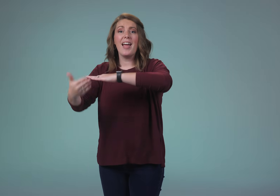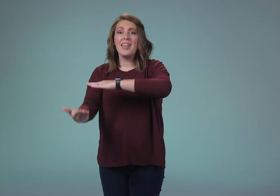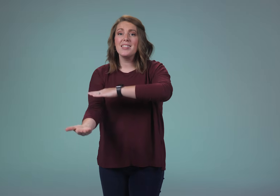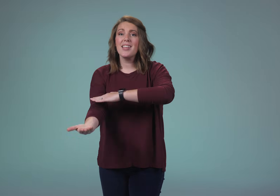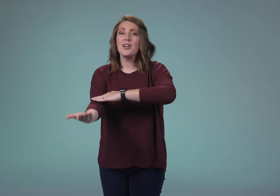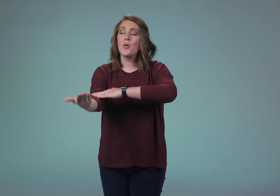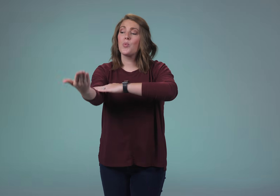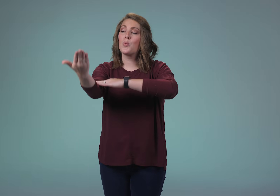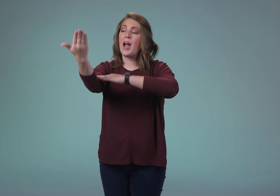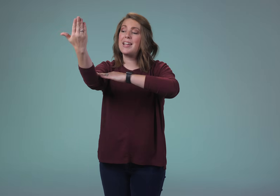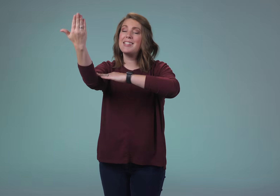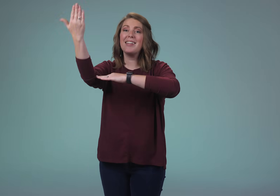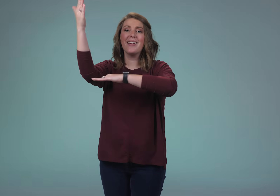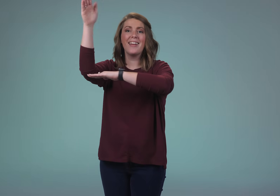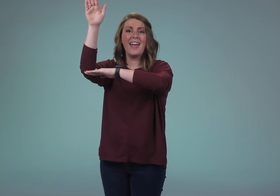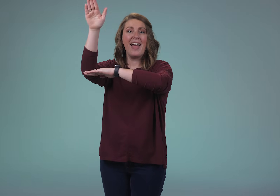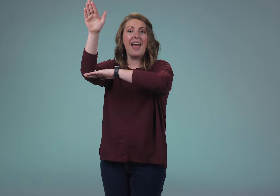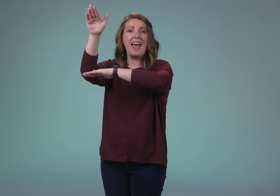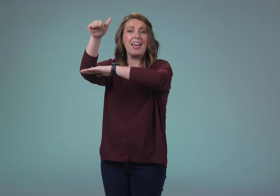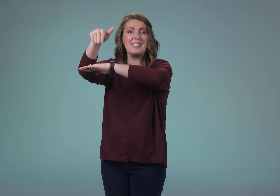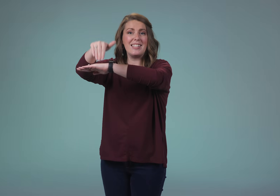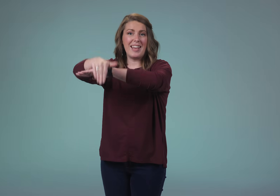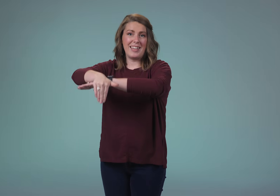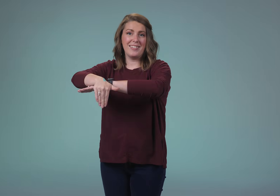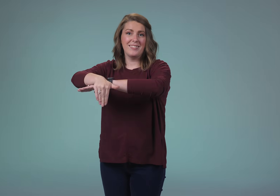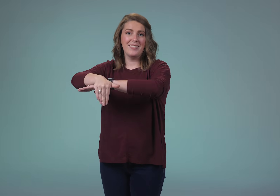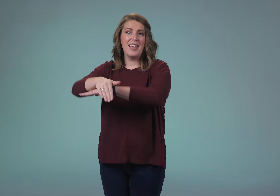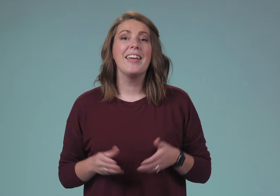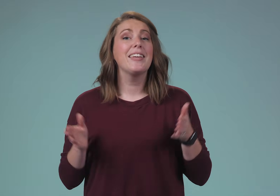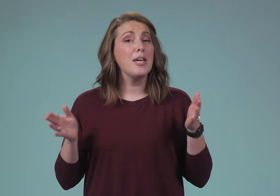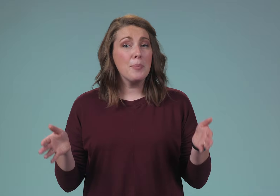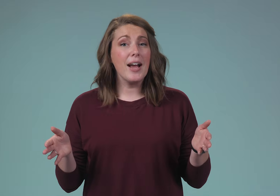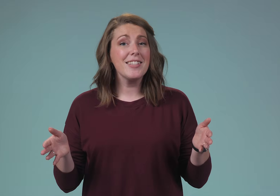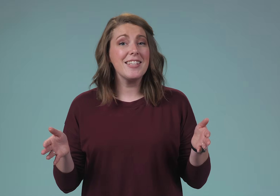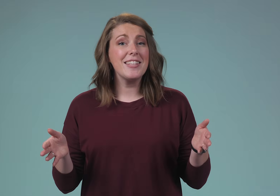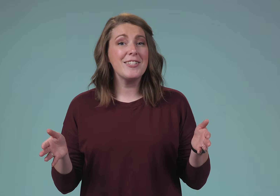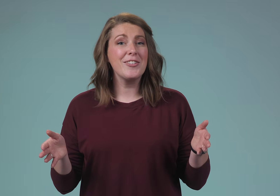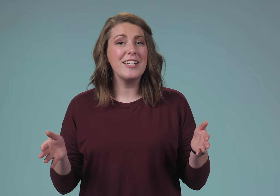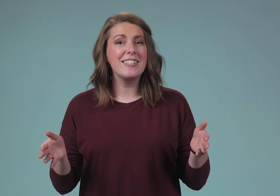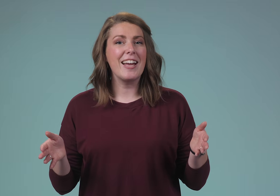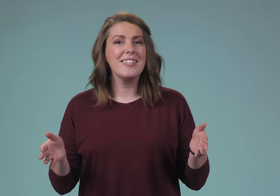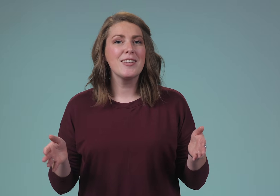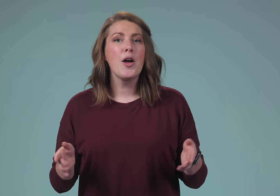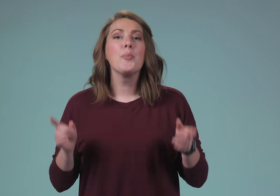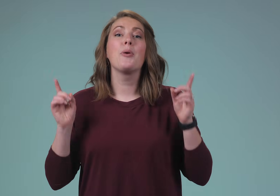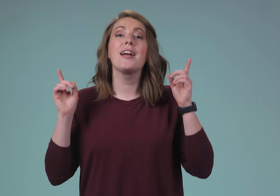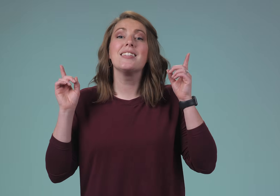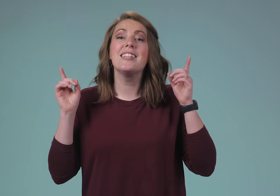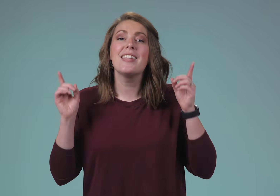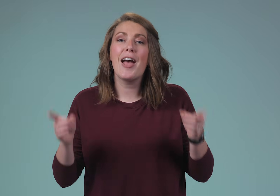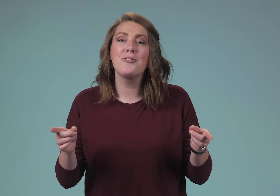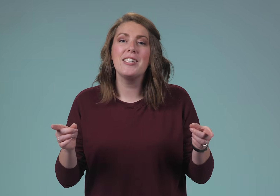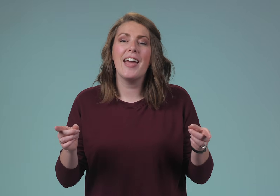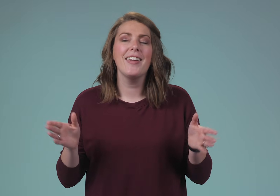and the sun rising and setting. Keep practicing these greeting signs. Practice these every day,